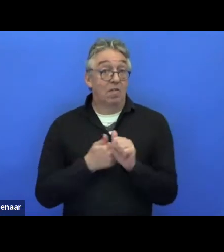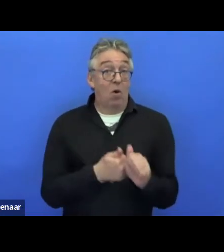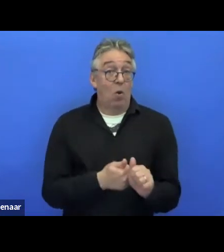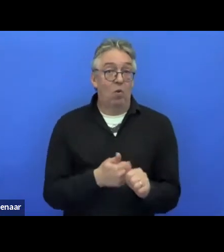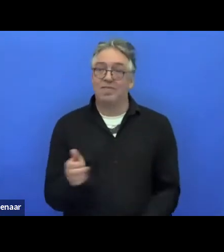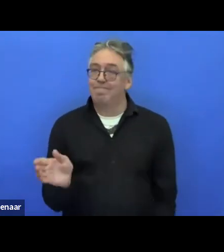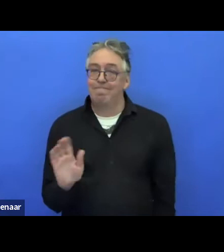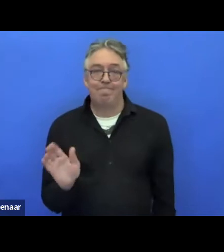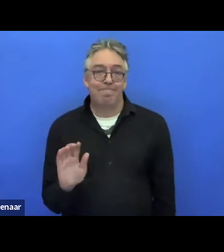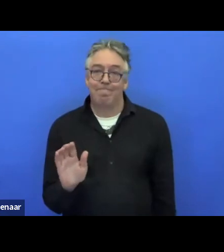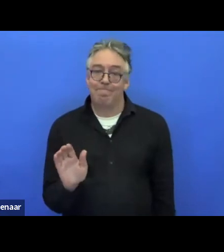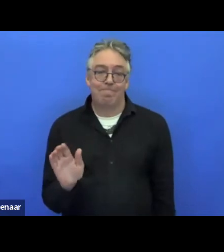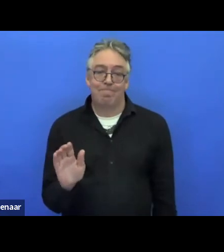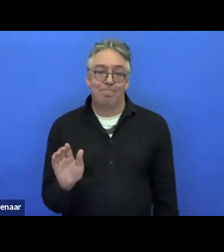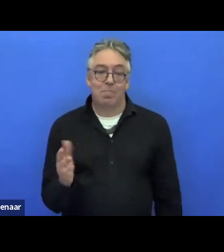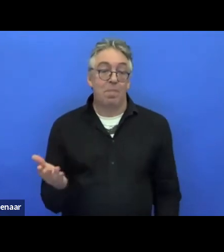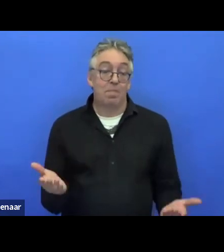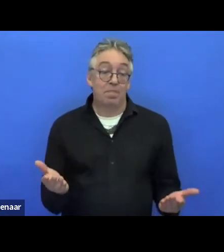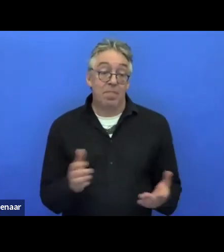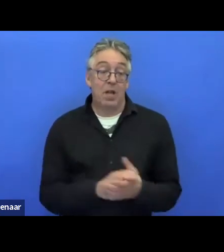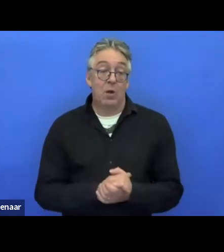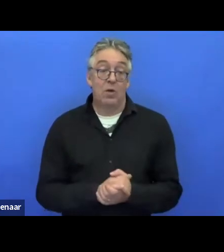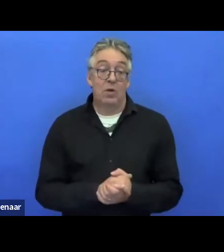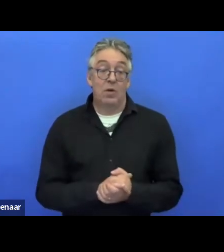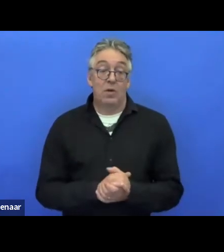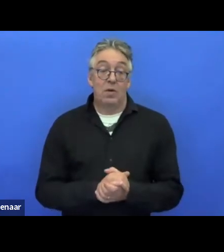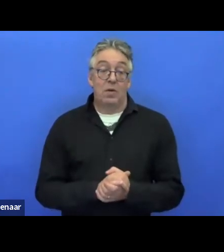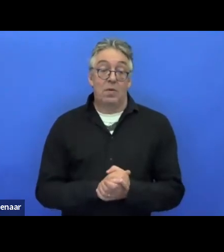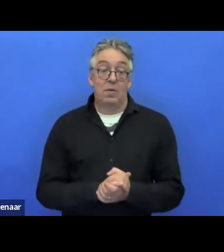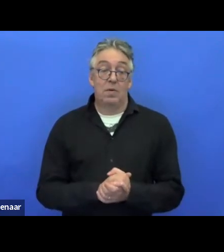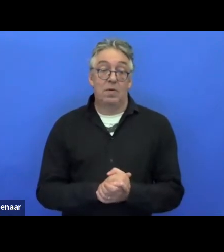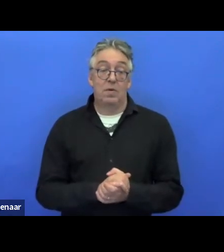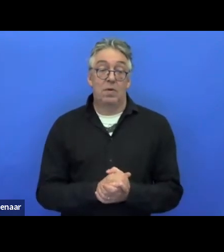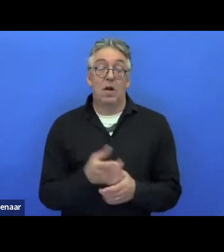to claim your rights two ways actually: you can go to the court